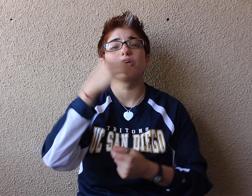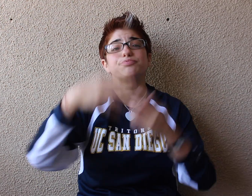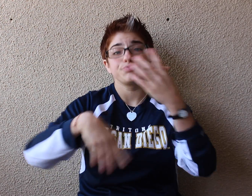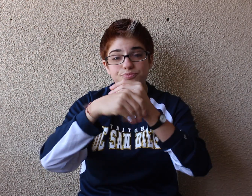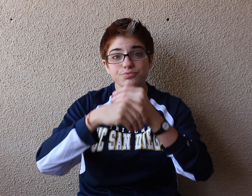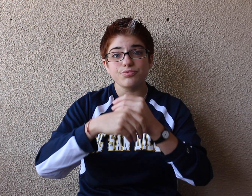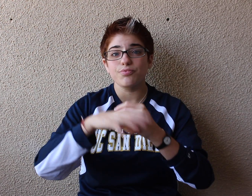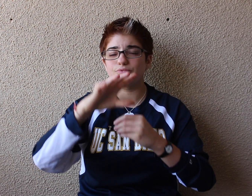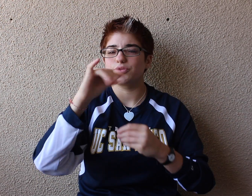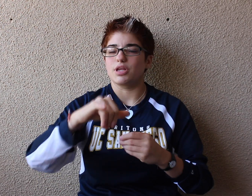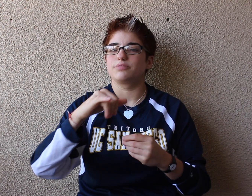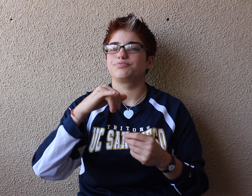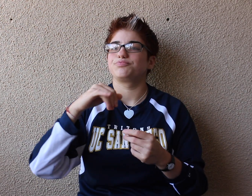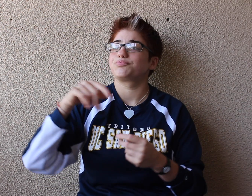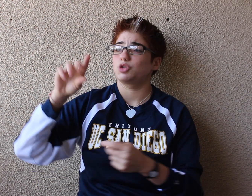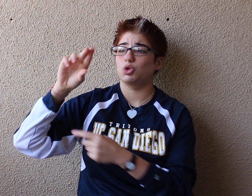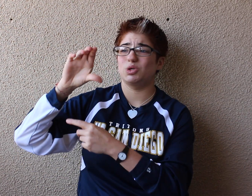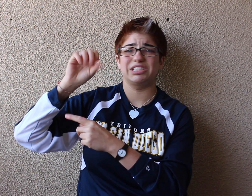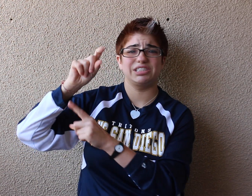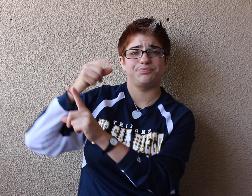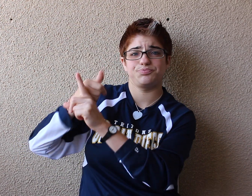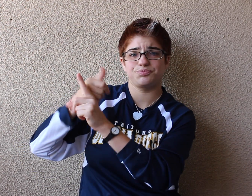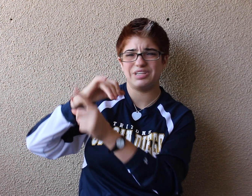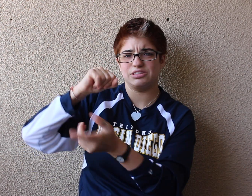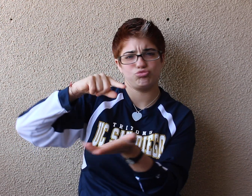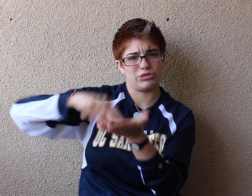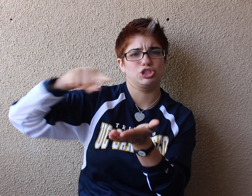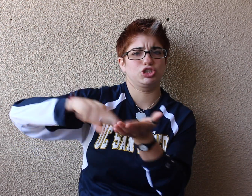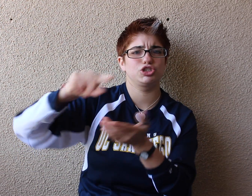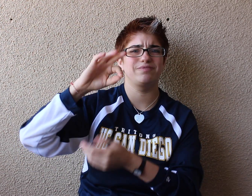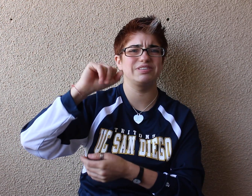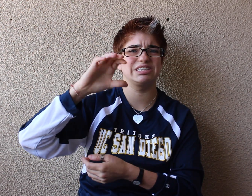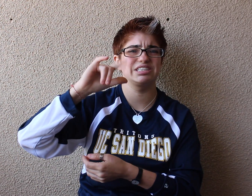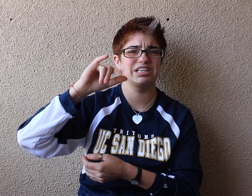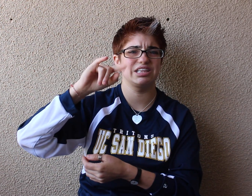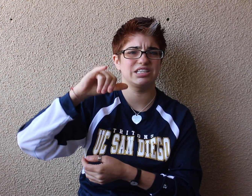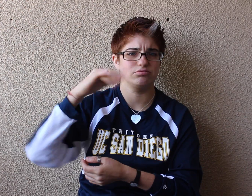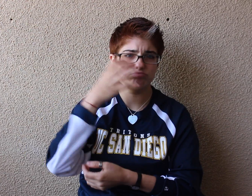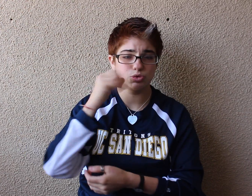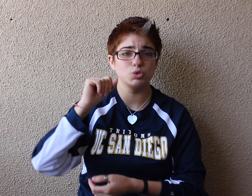In addition, UCSD is a heavily research-based facility.